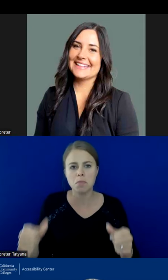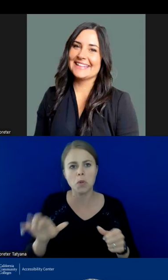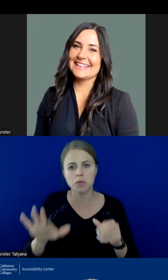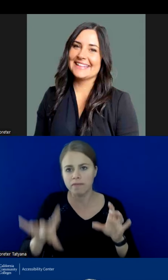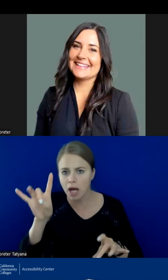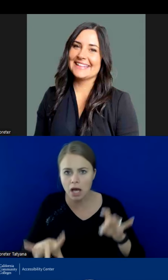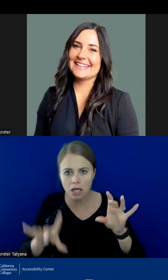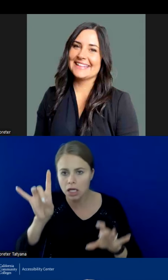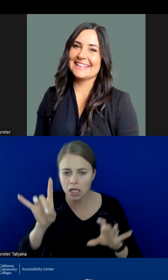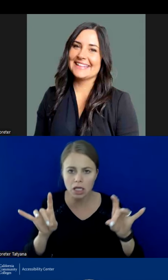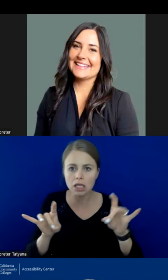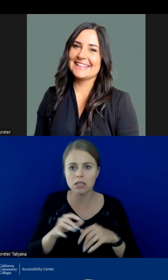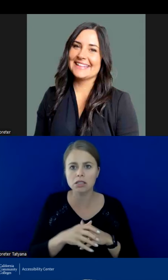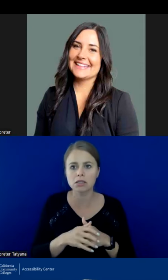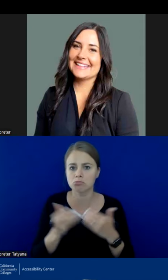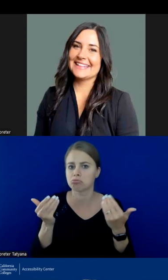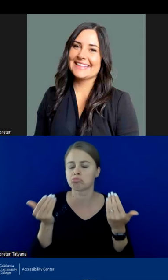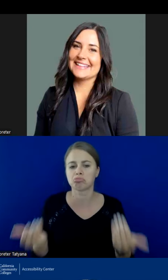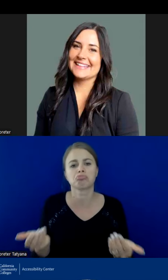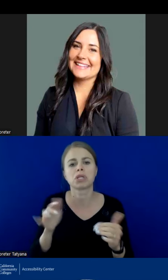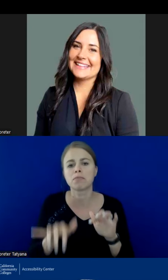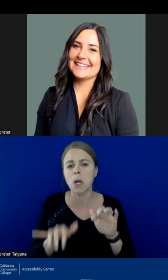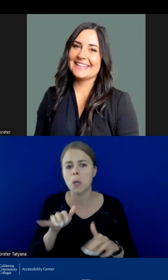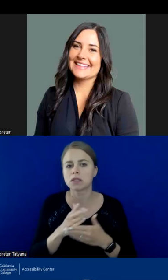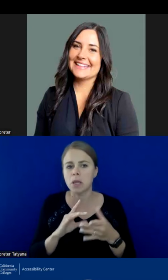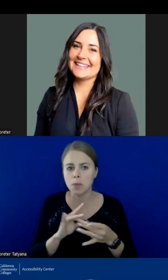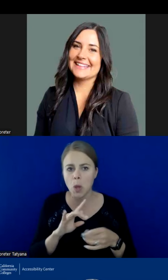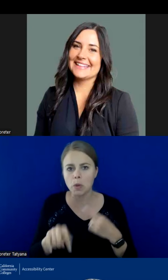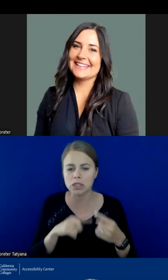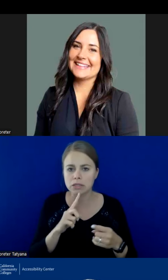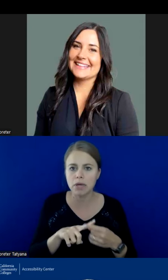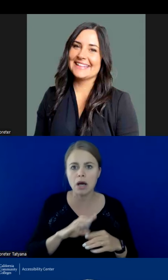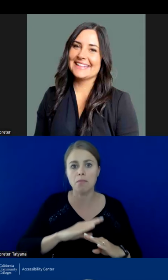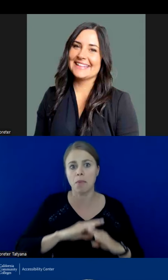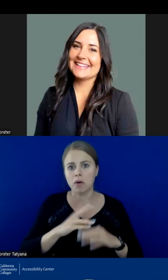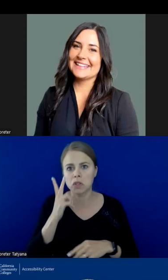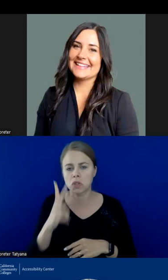feel free to post some notes about the barriers you saw in that one page document.